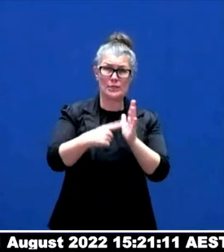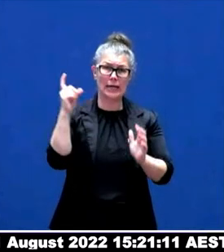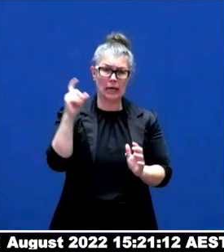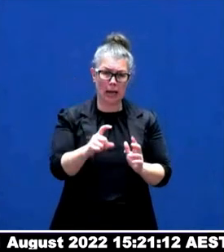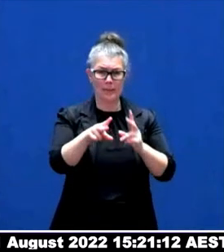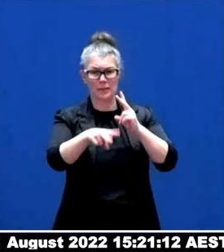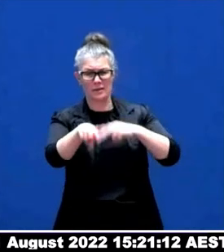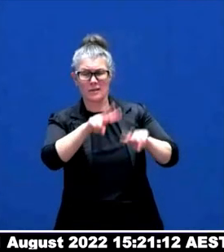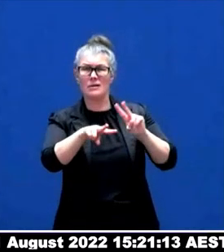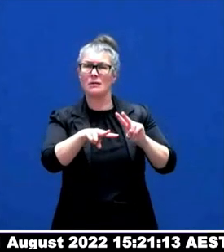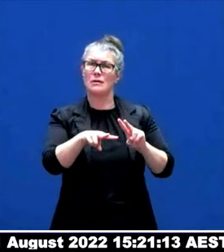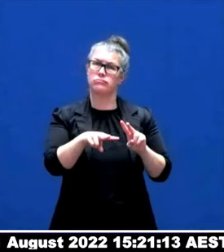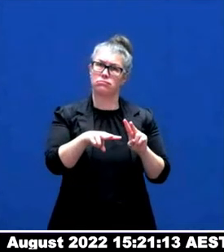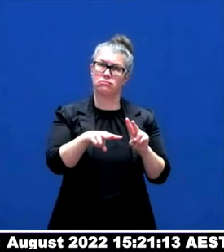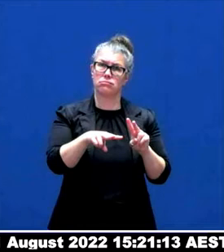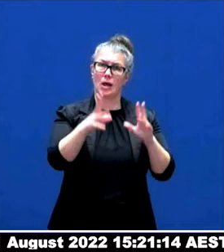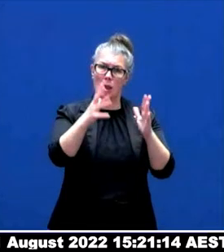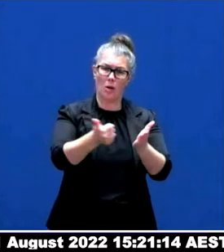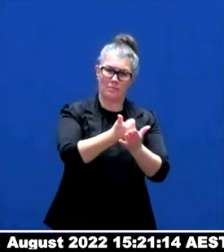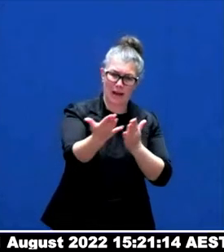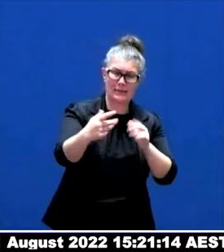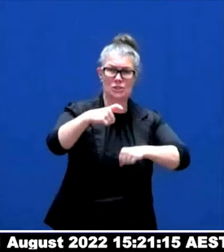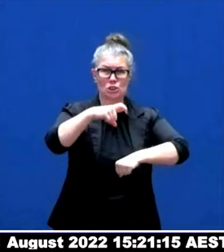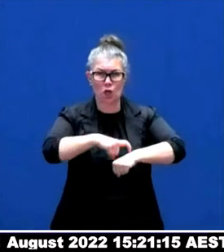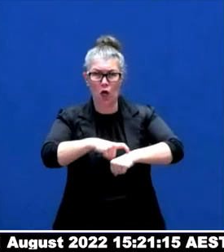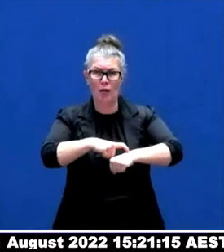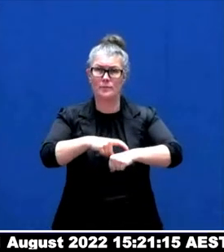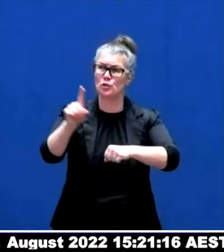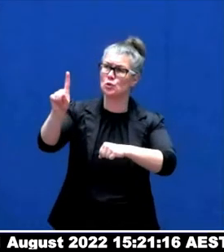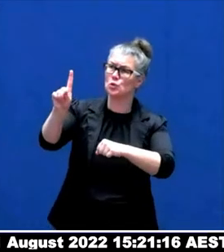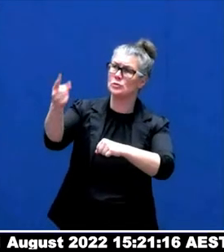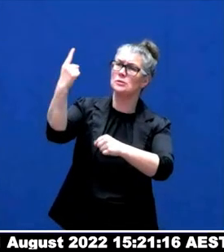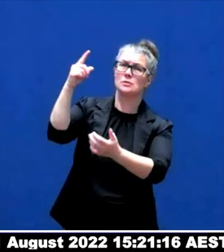which is a considerable amount of money and time to get one of those, to make quite often